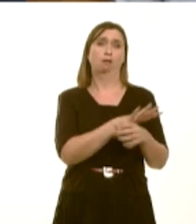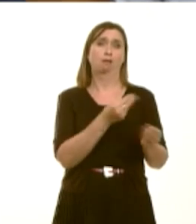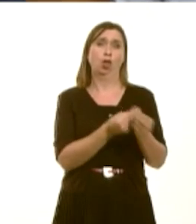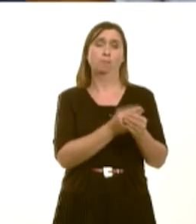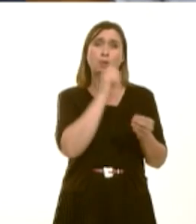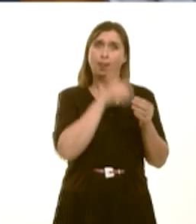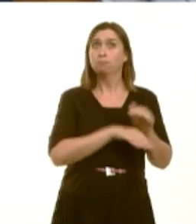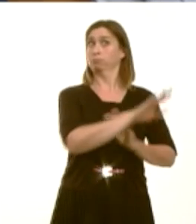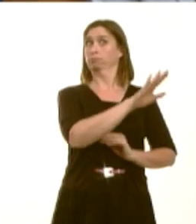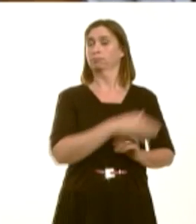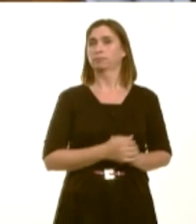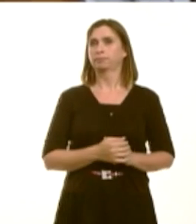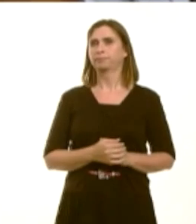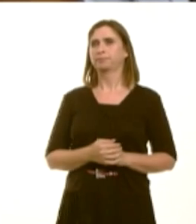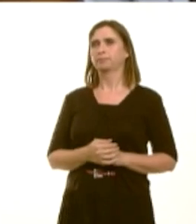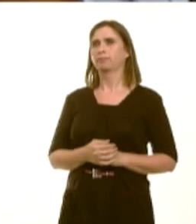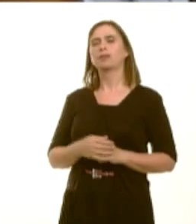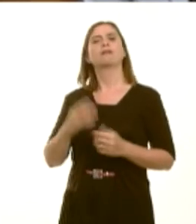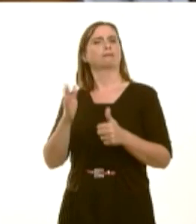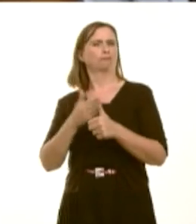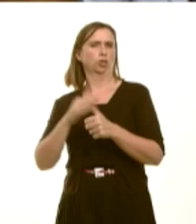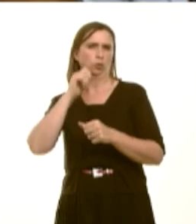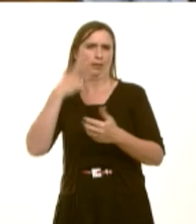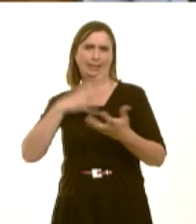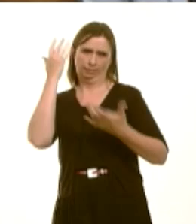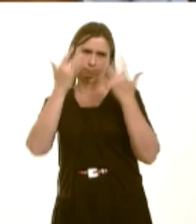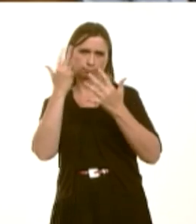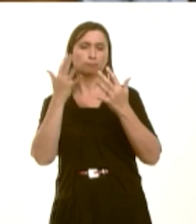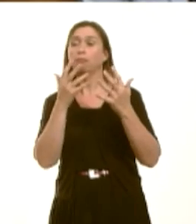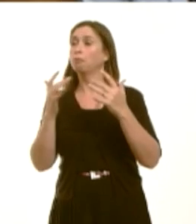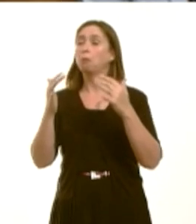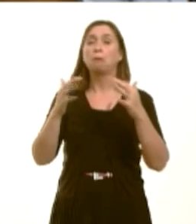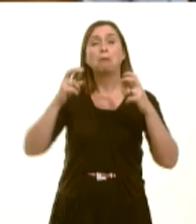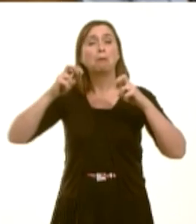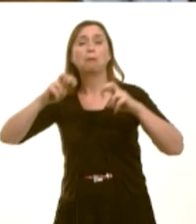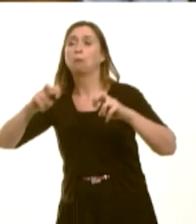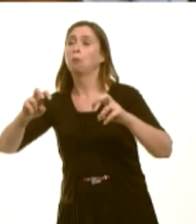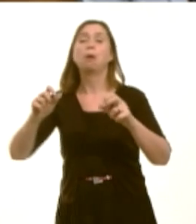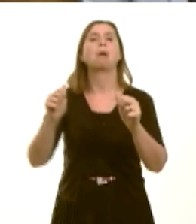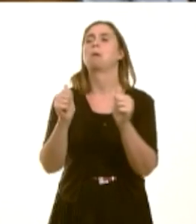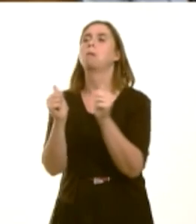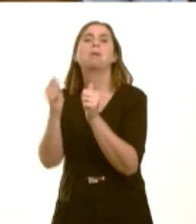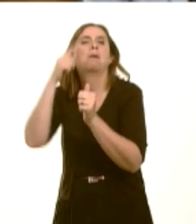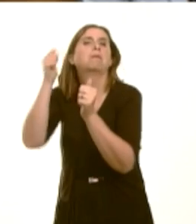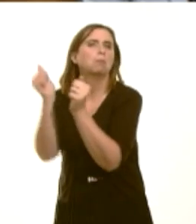be accepted, of course, and ratified, but work would have to be done to assess the maintenance